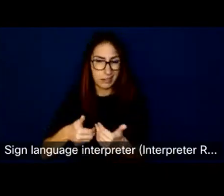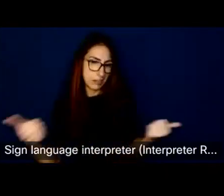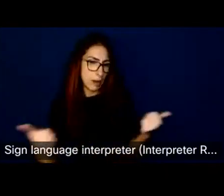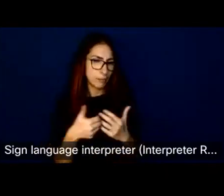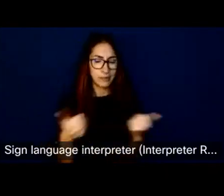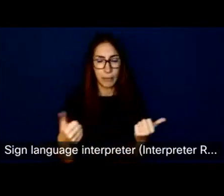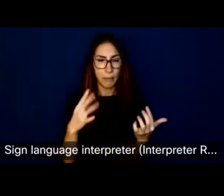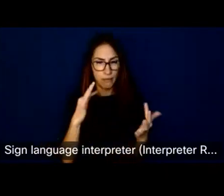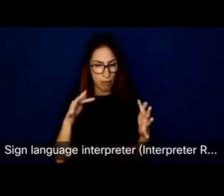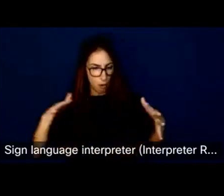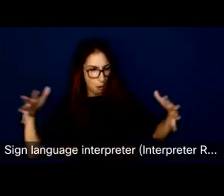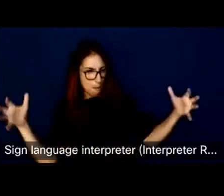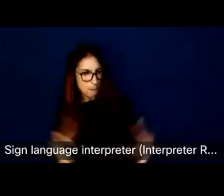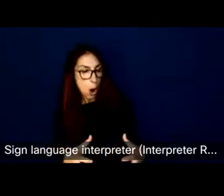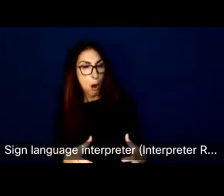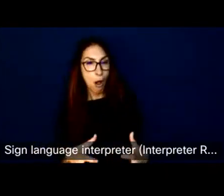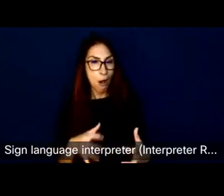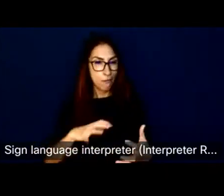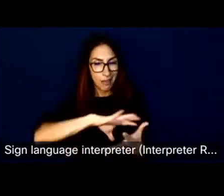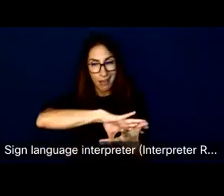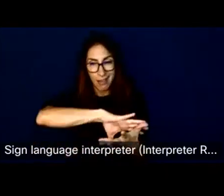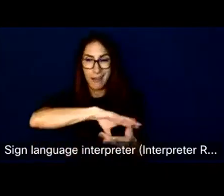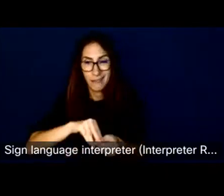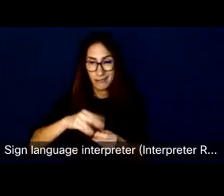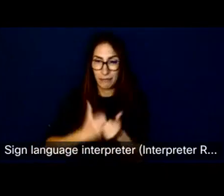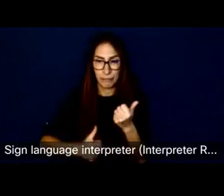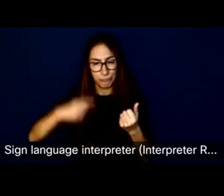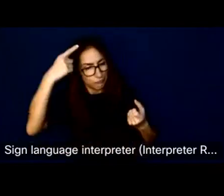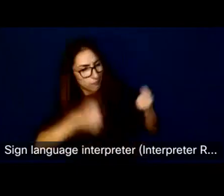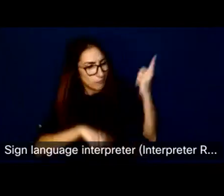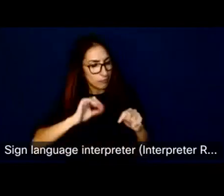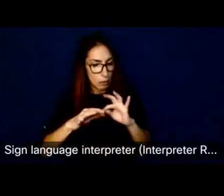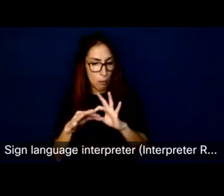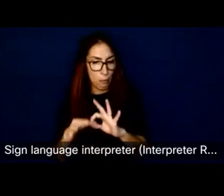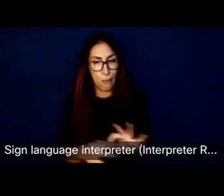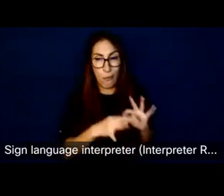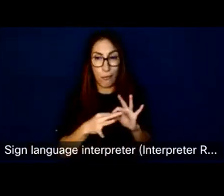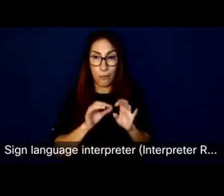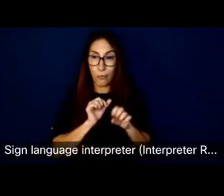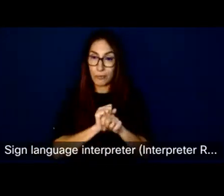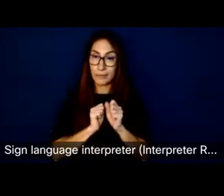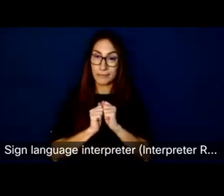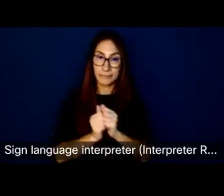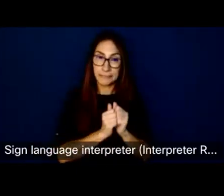things in silos, and keeping things separate, and like I was talking about before you know, sending someone to see a